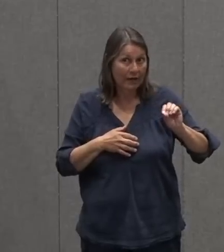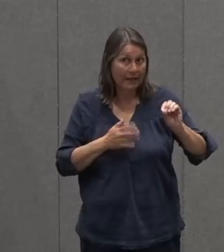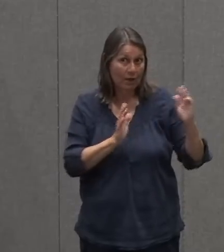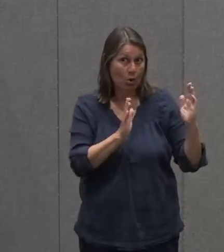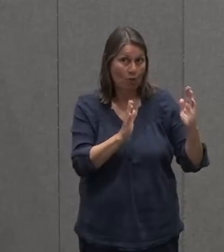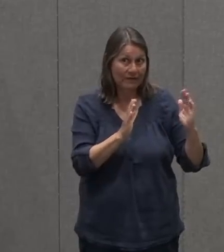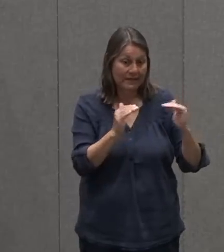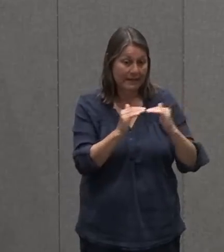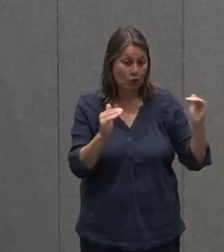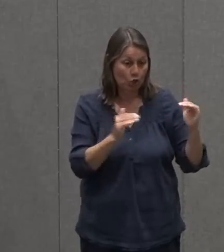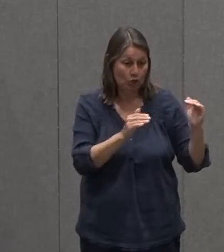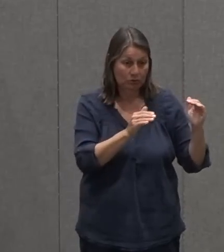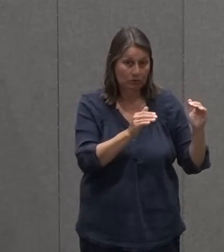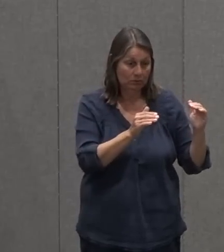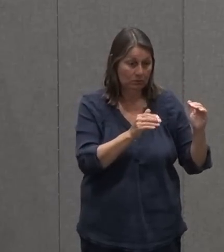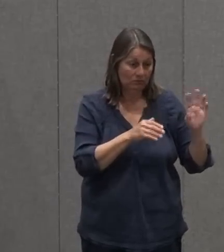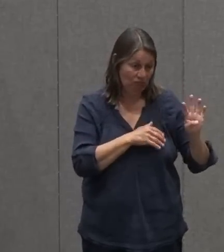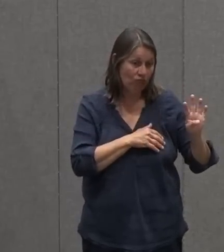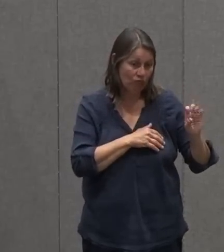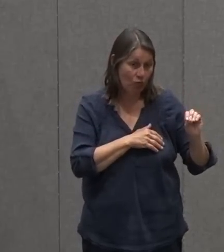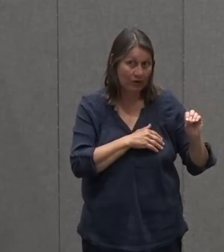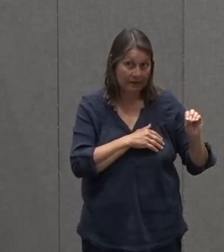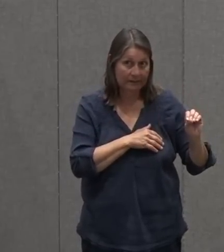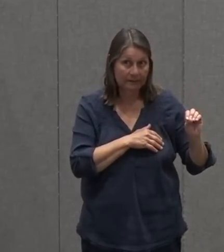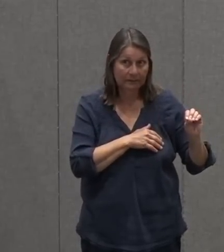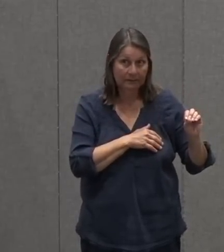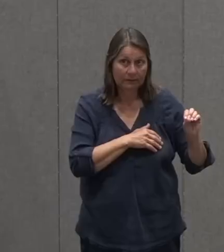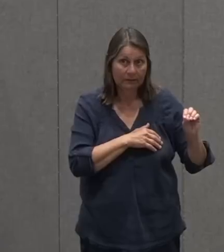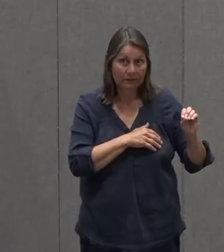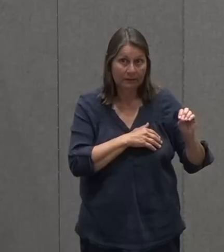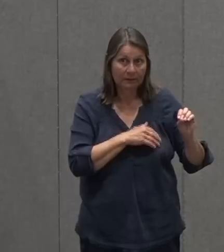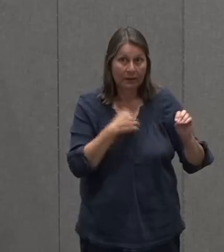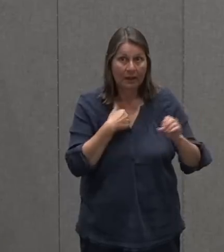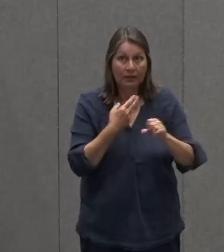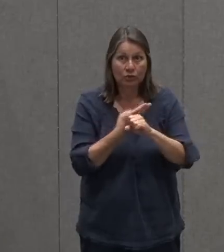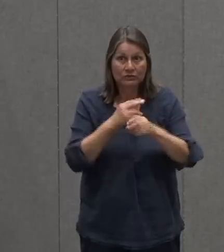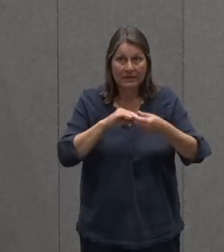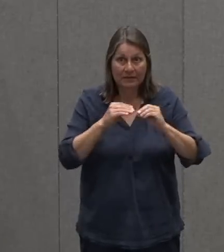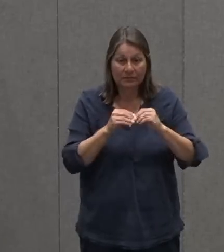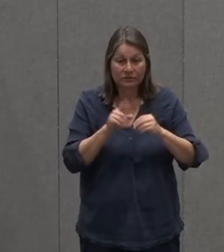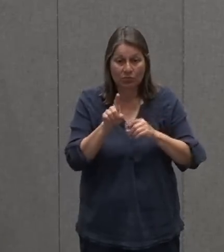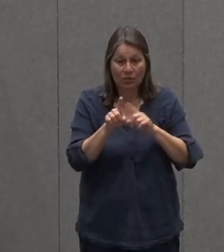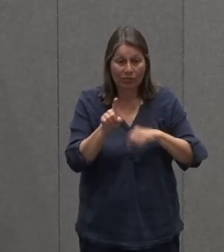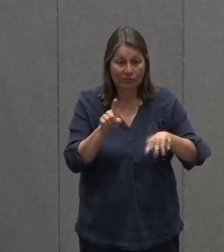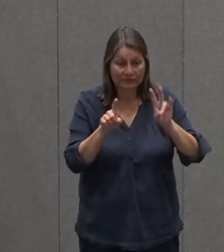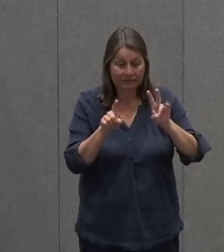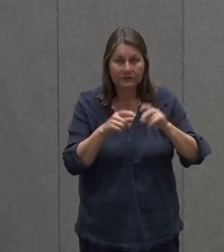and I know I have to use the digits one through seven, I thought about the number 30